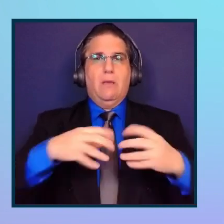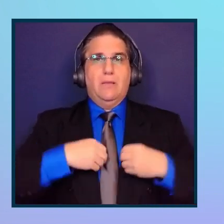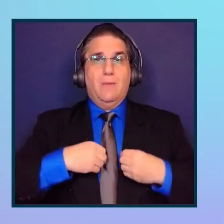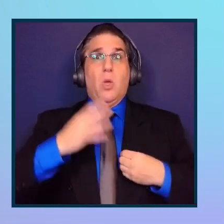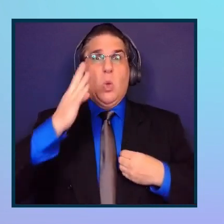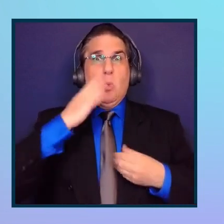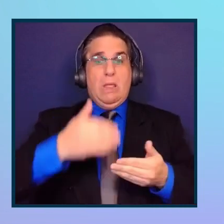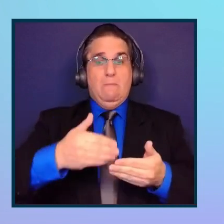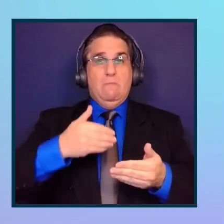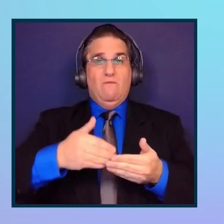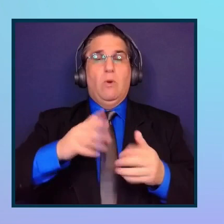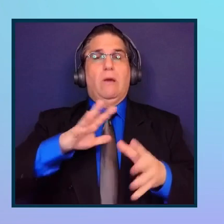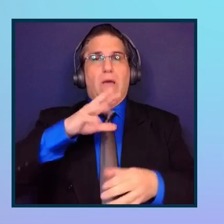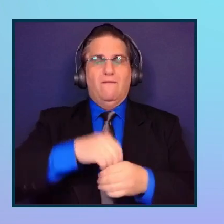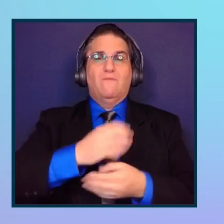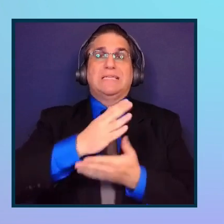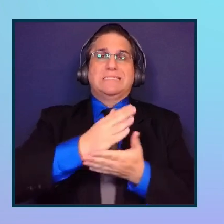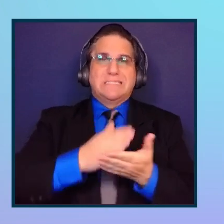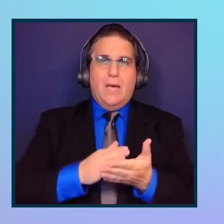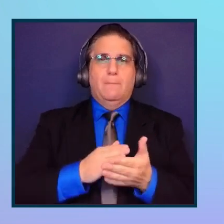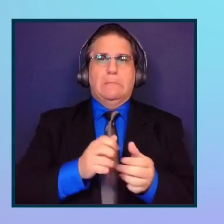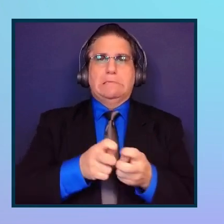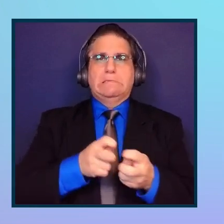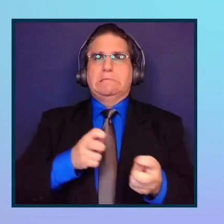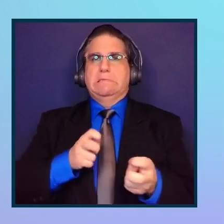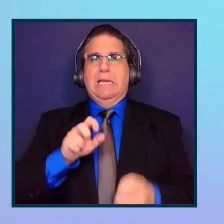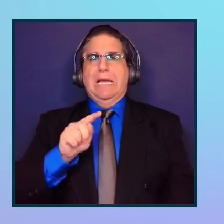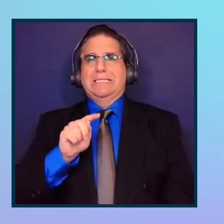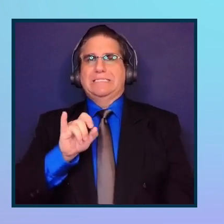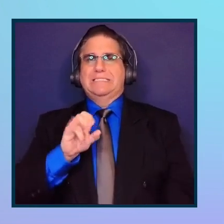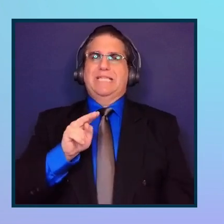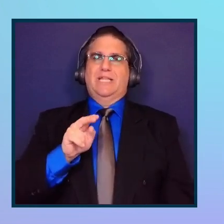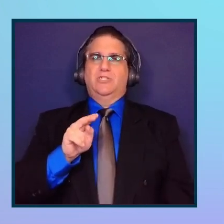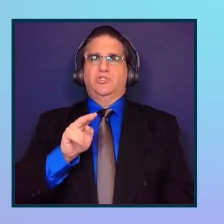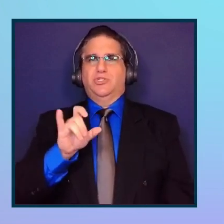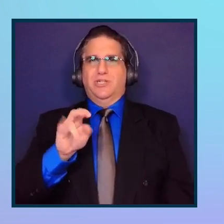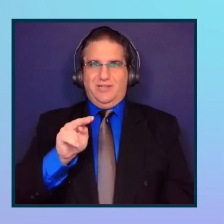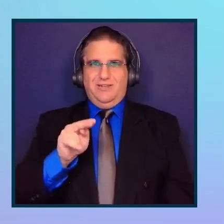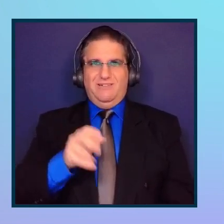So that means there's a deadline, and if you don't buy your tickets by noon, you can't get one.